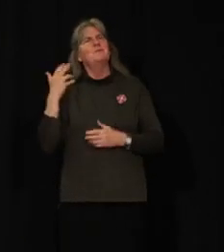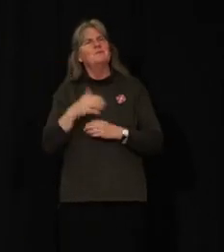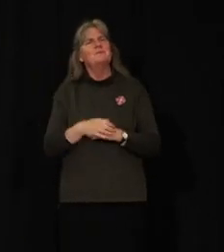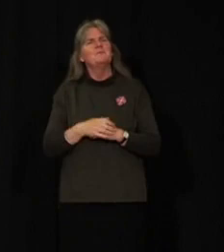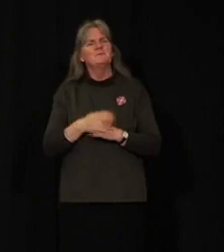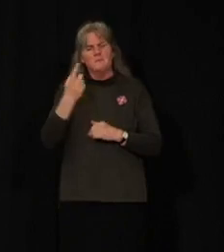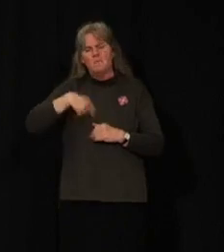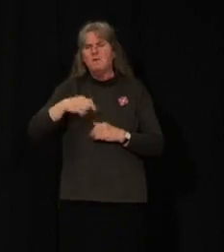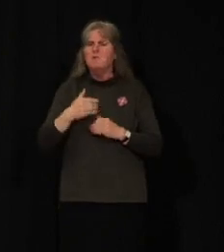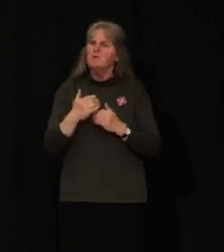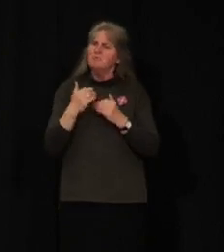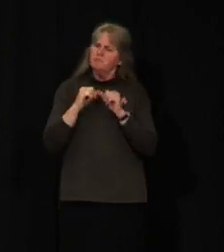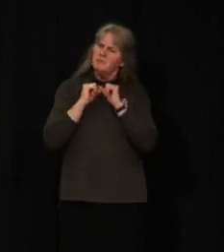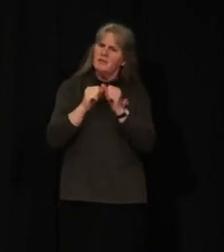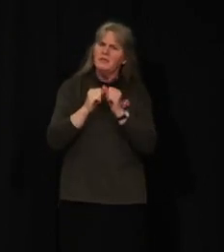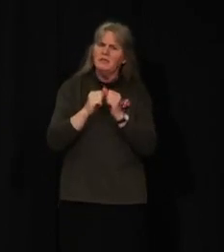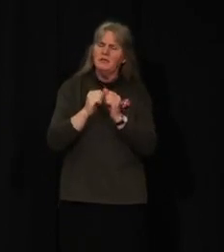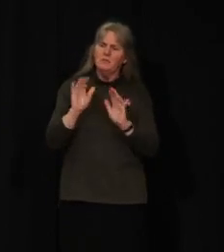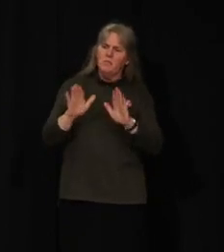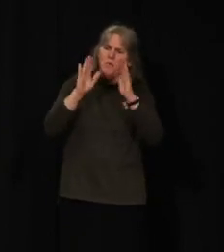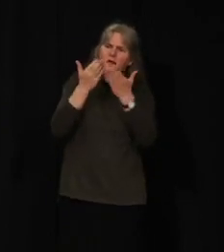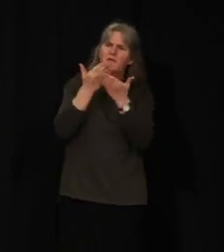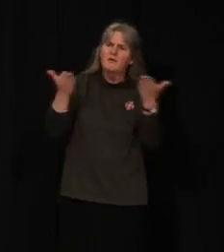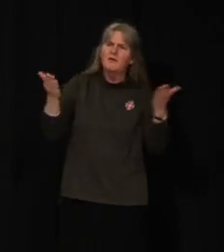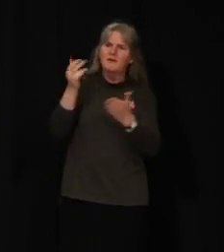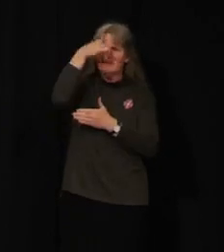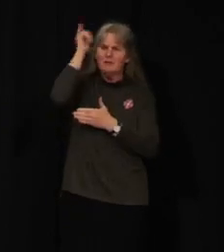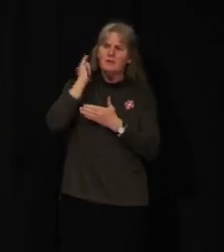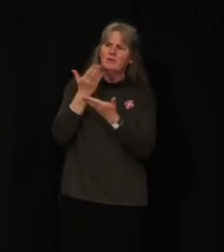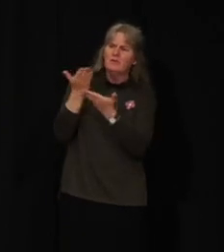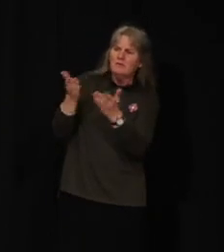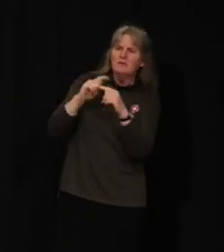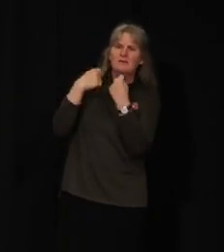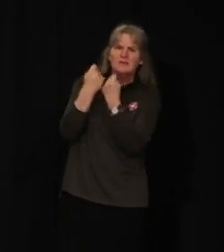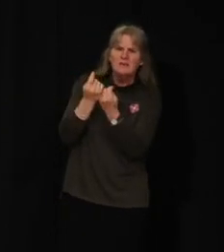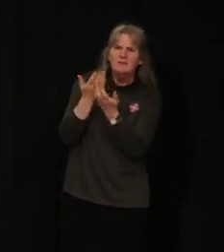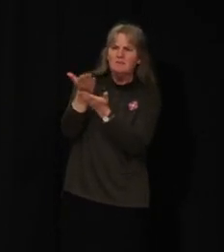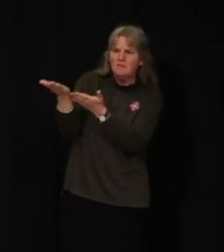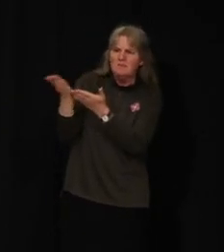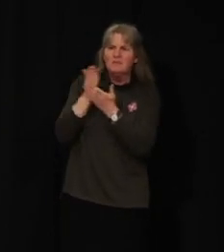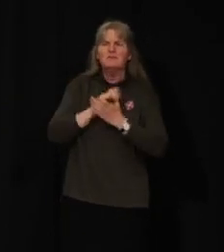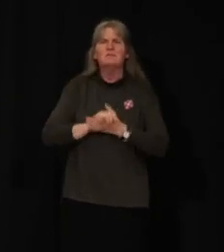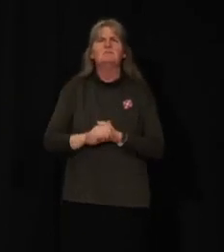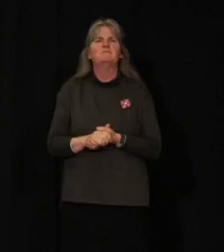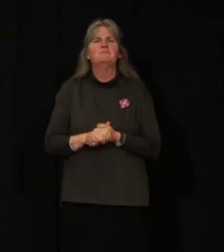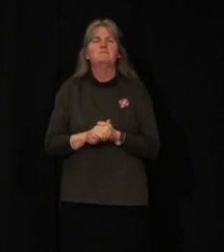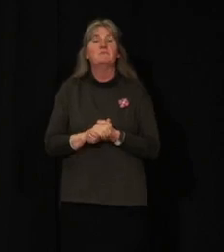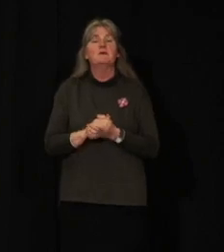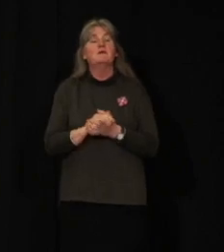We will continue to expect great things from the University team. And on the topic of education, I